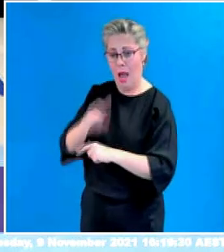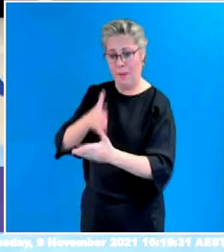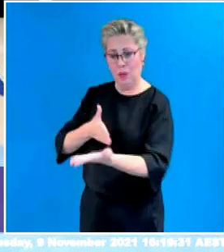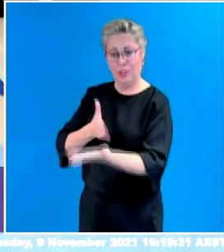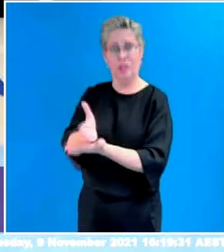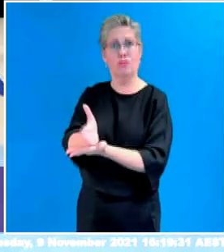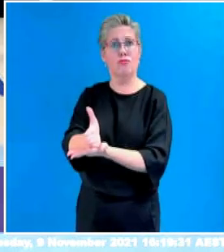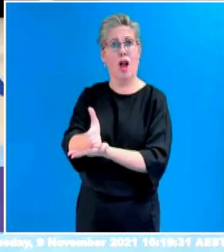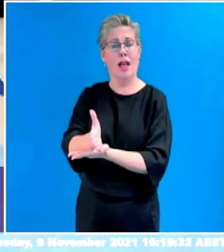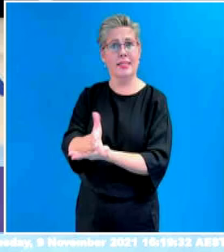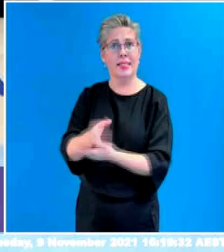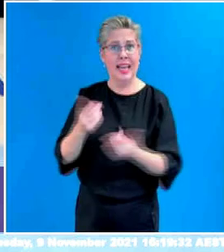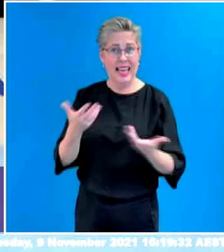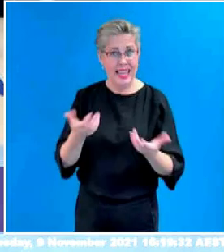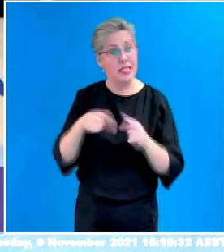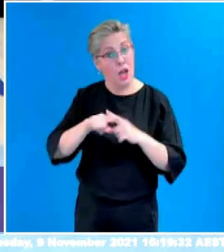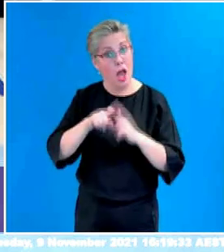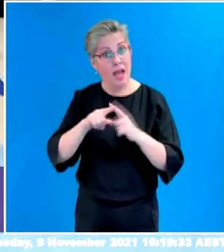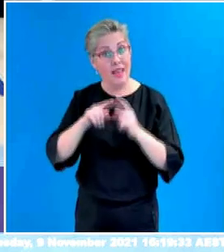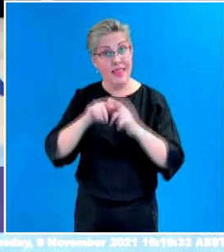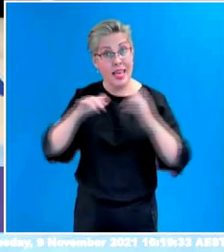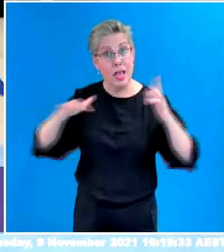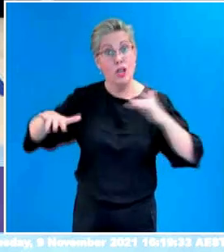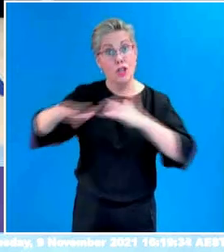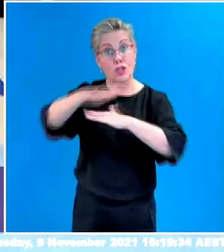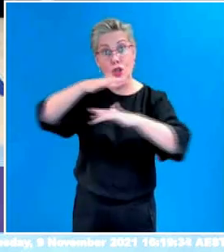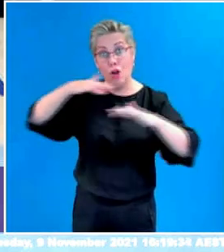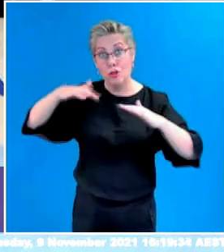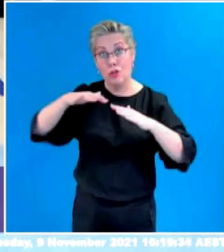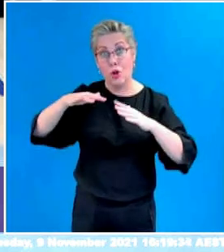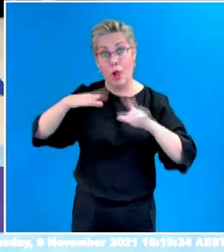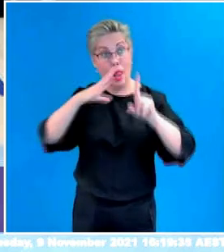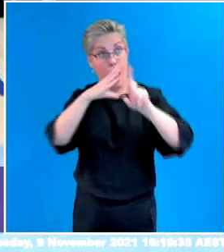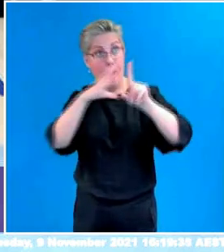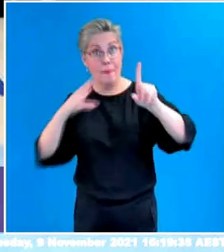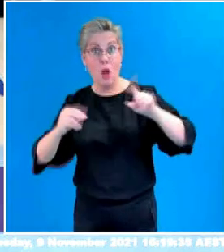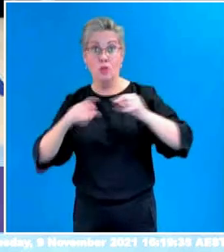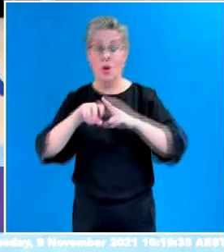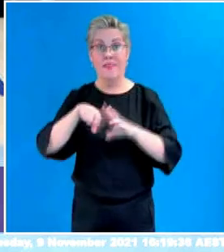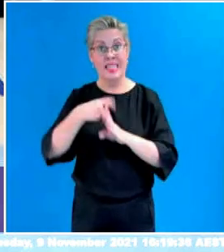disability, the "right" has to intersect with the environment in which it is operating.